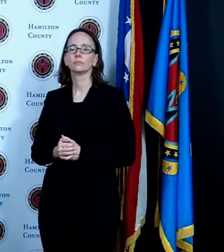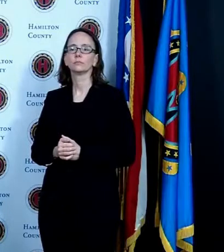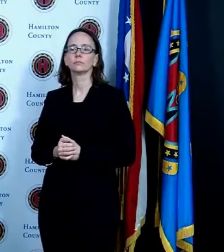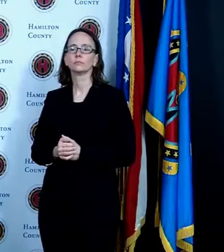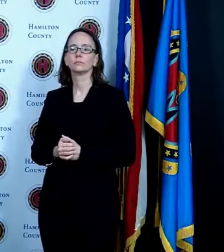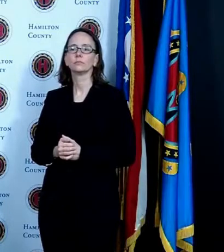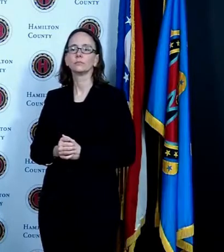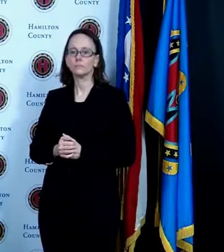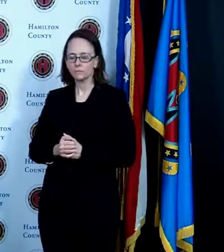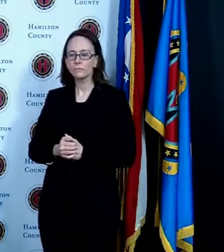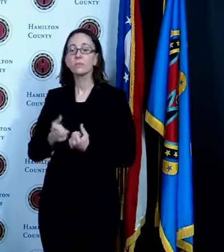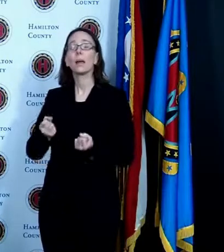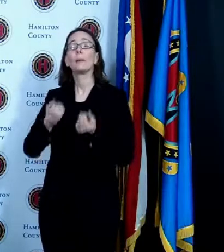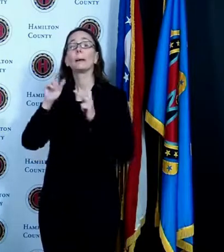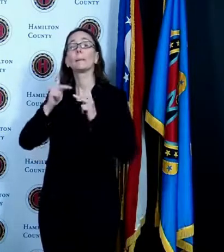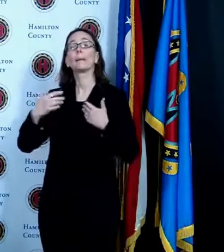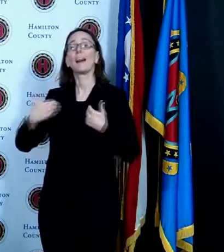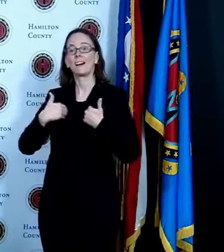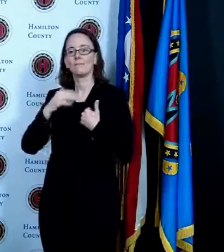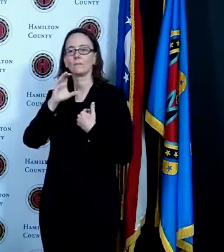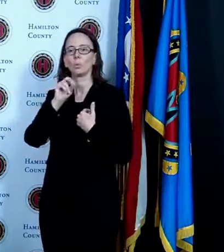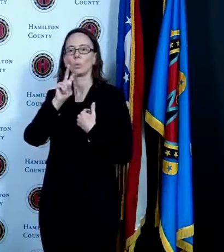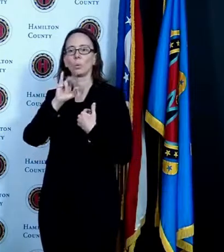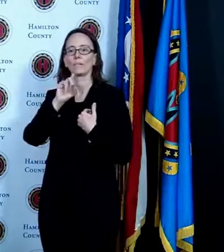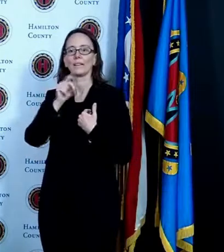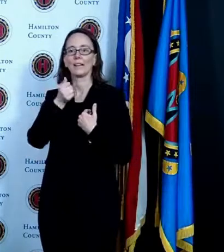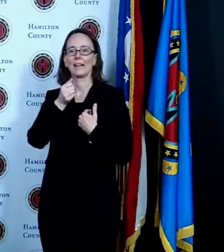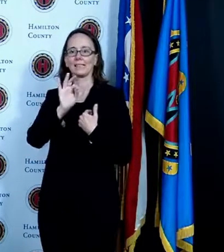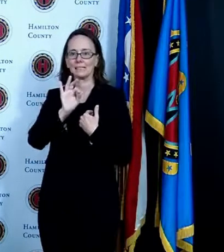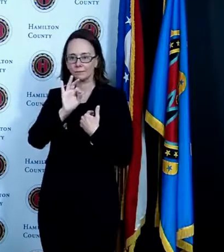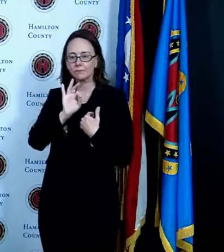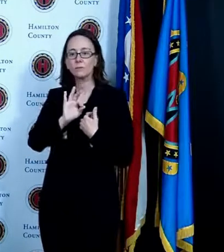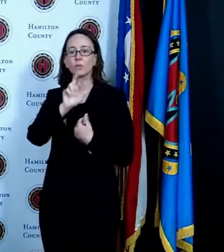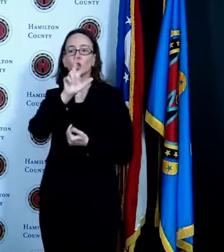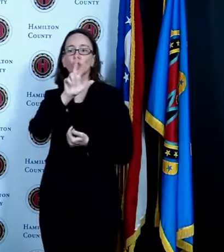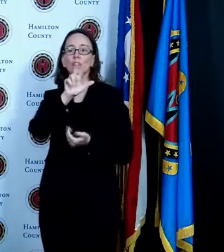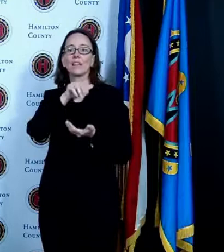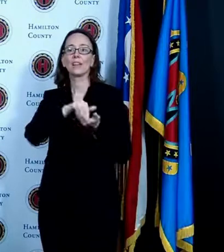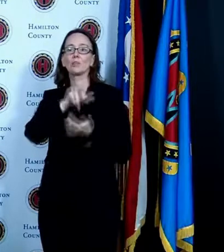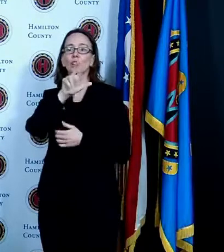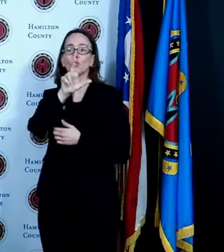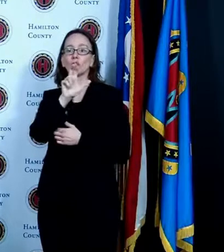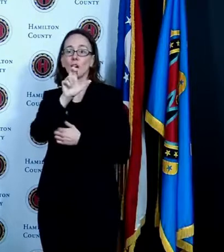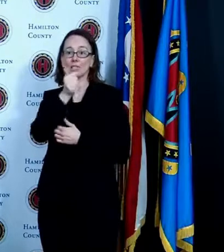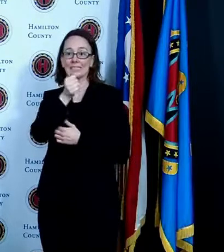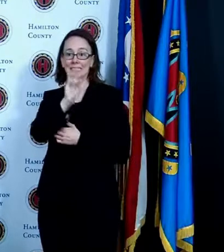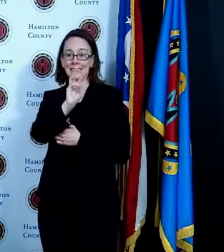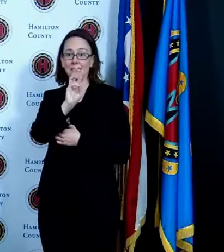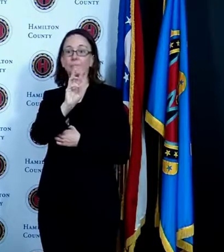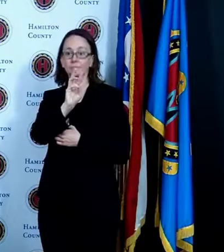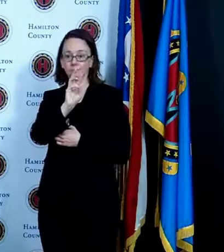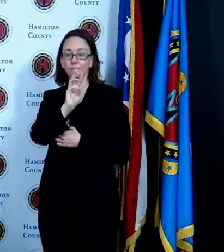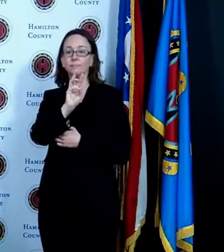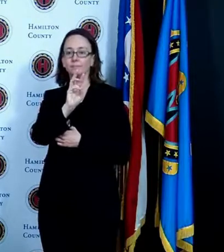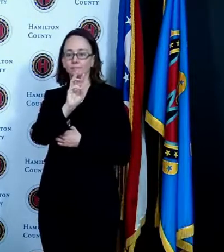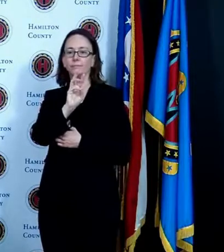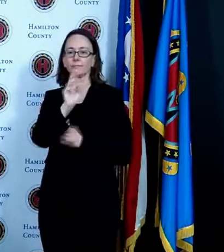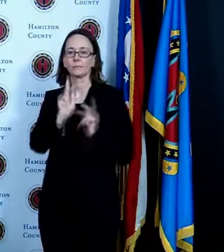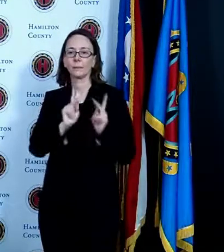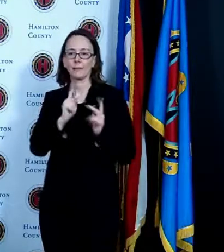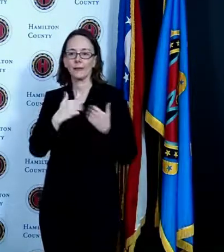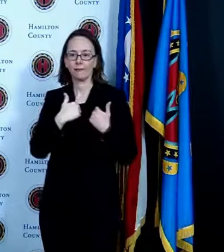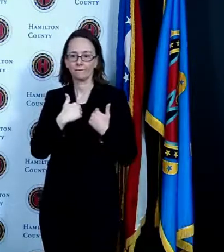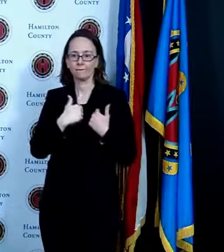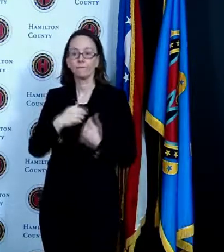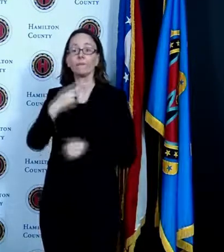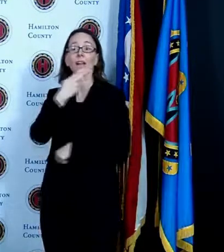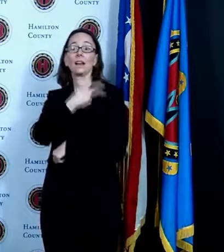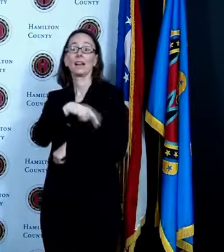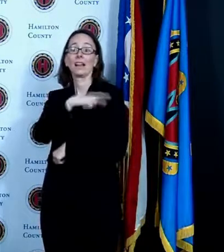County stands at 3316 there have been 628 hospitalizations and 181 deaths in